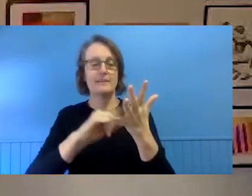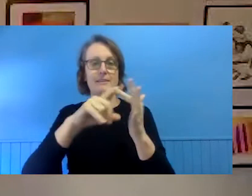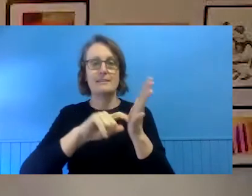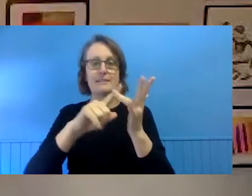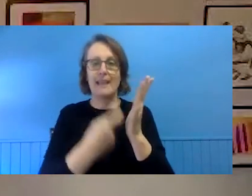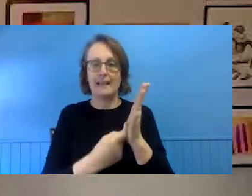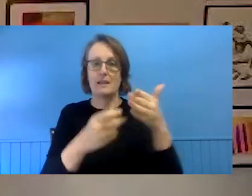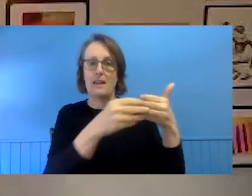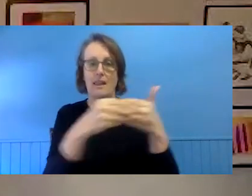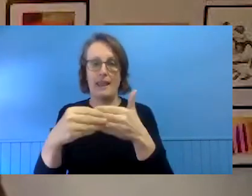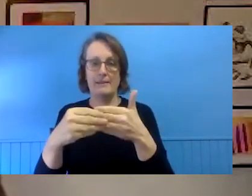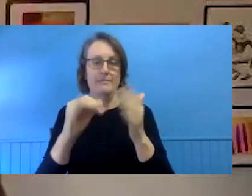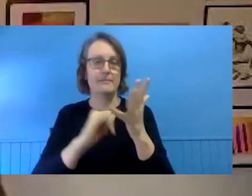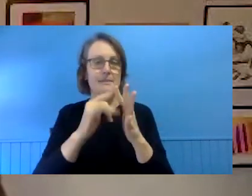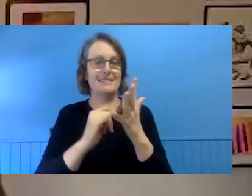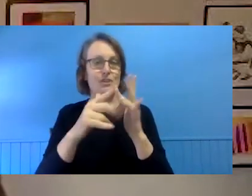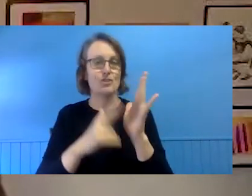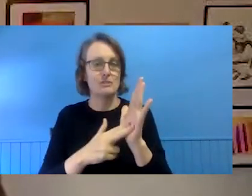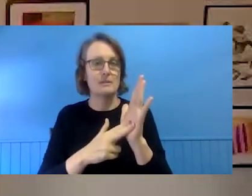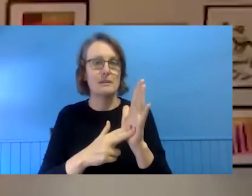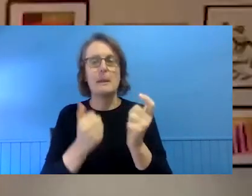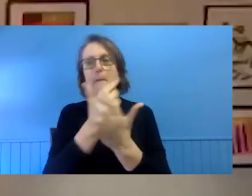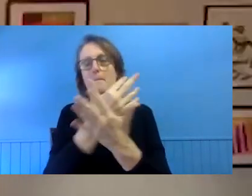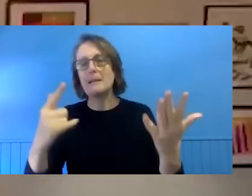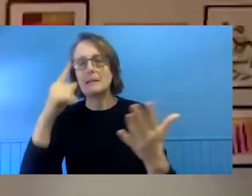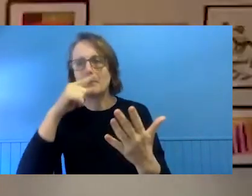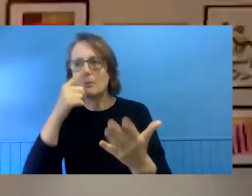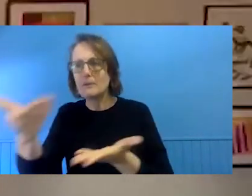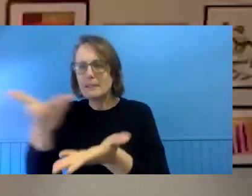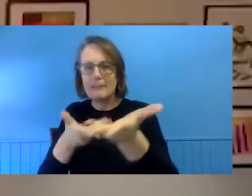many great proposals of webinars from the sector and there is still